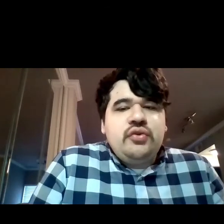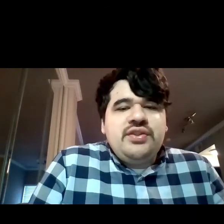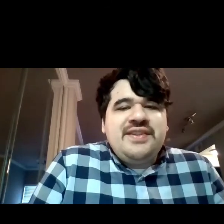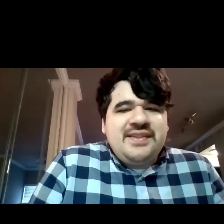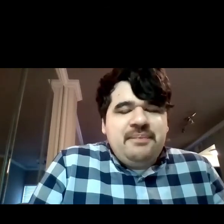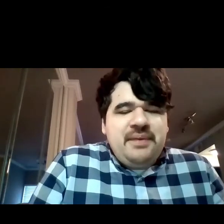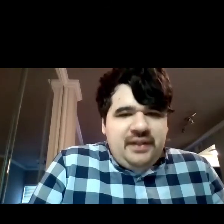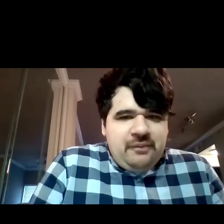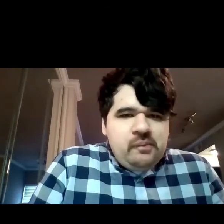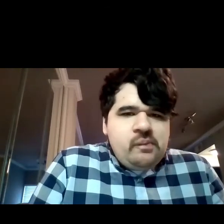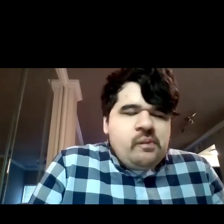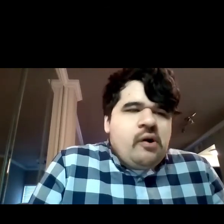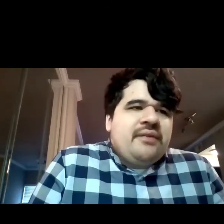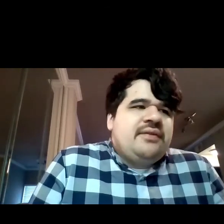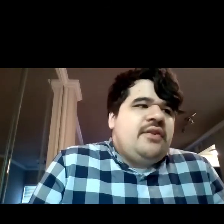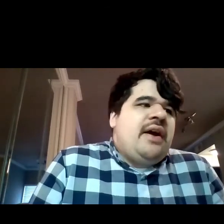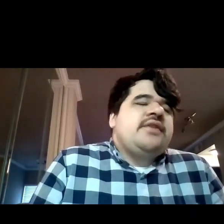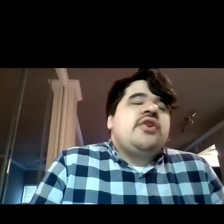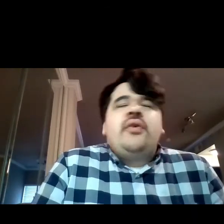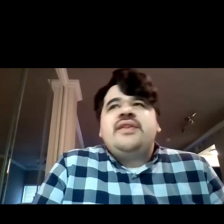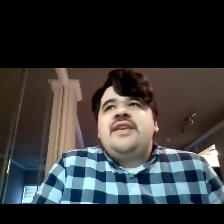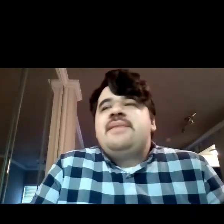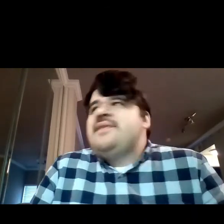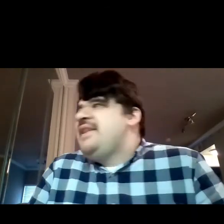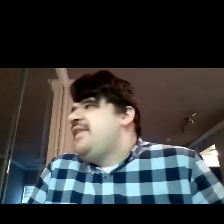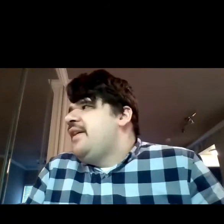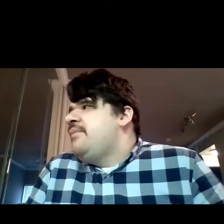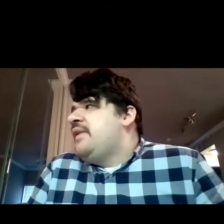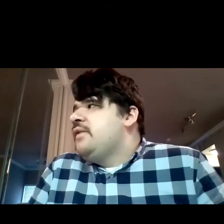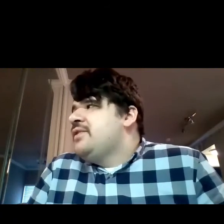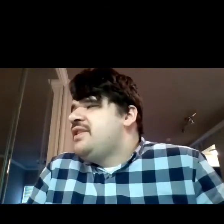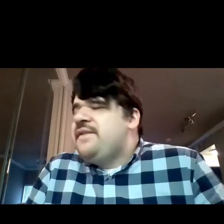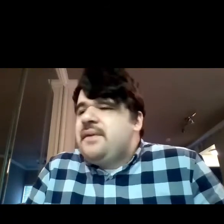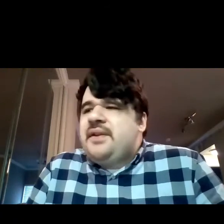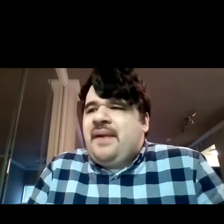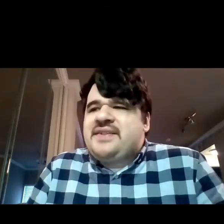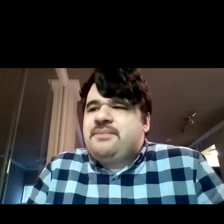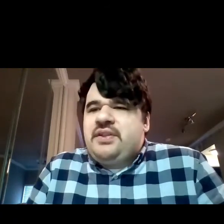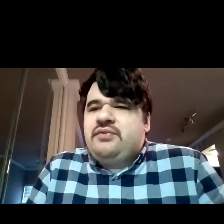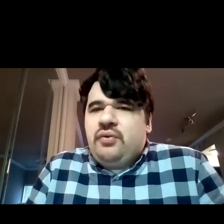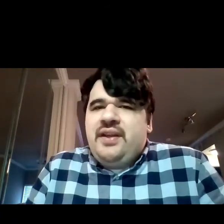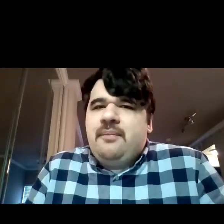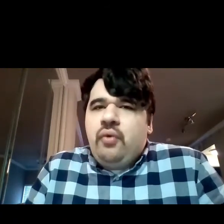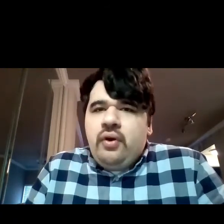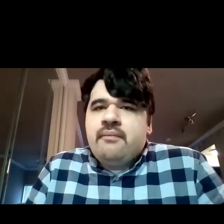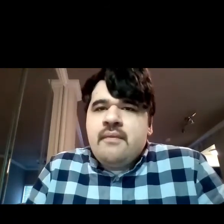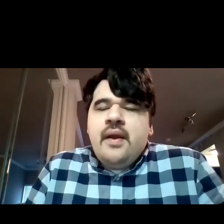due to disability. You have to currently be receiving them, if you received them in the past, but you don't anymore,